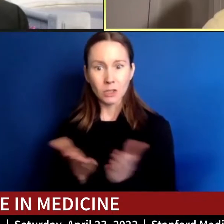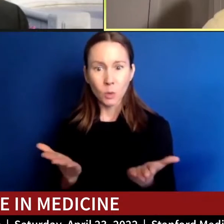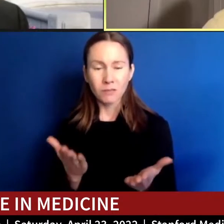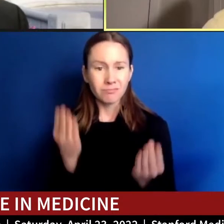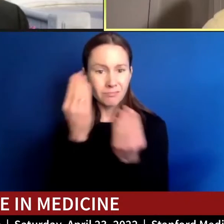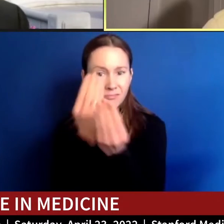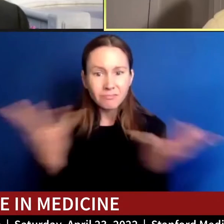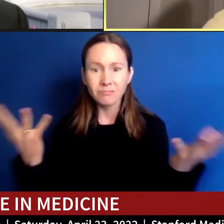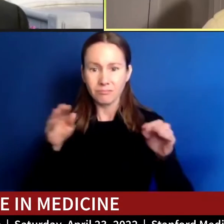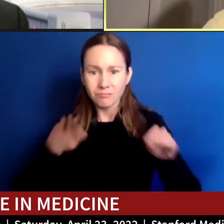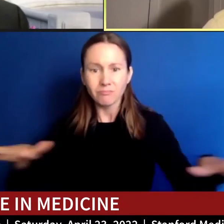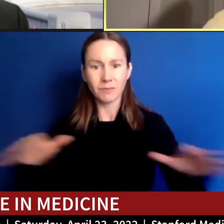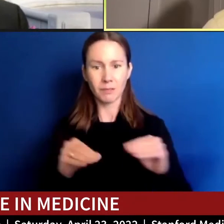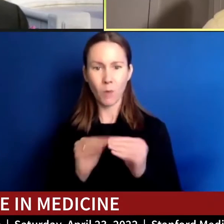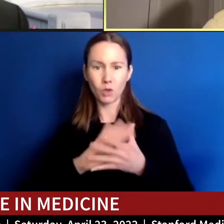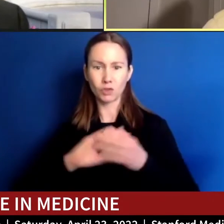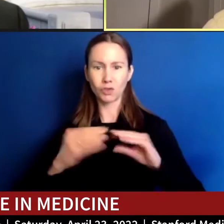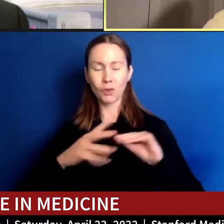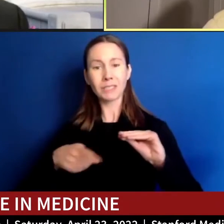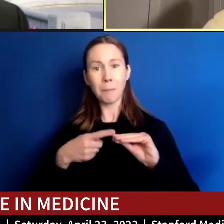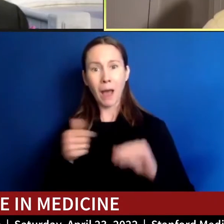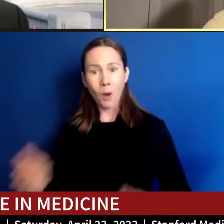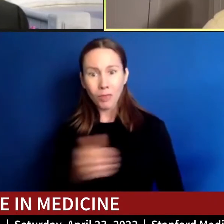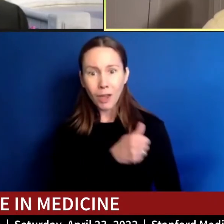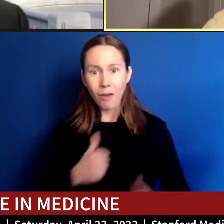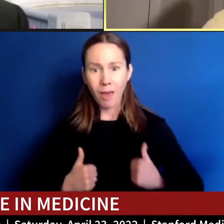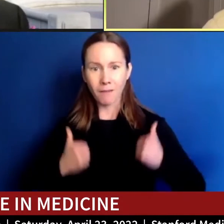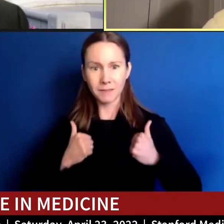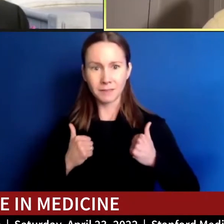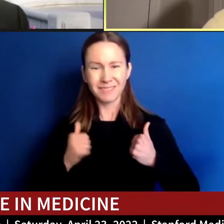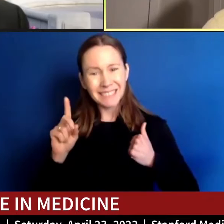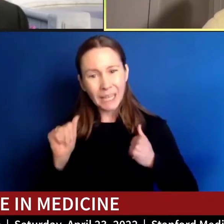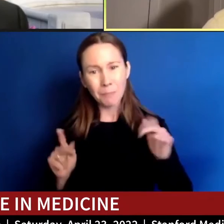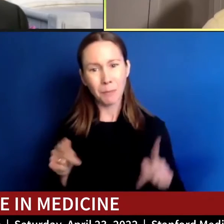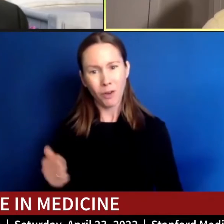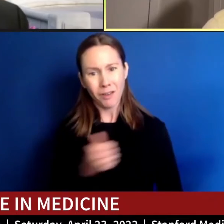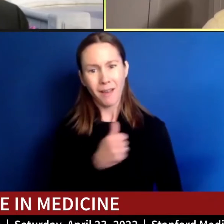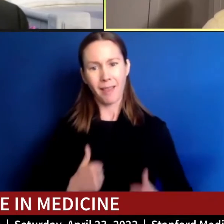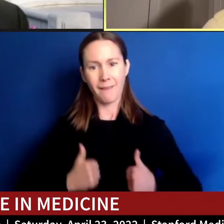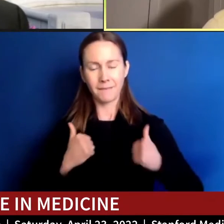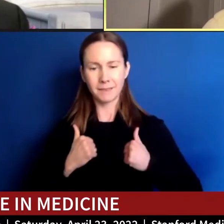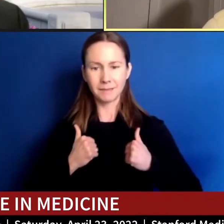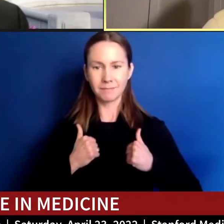about the lives of disabled people, that we have families, friends, cultures.